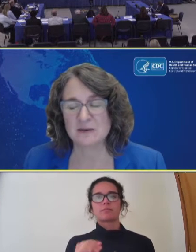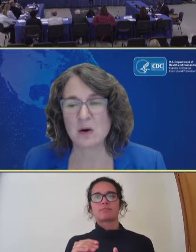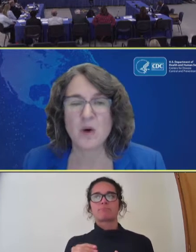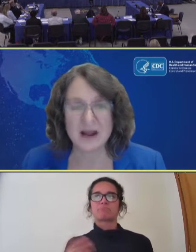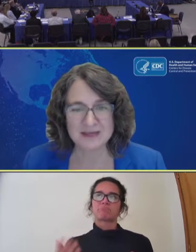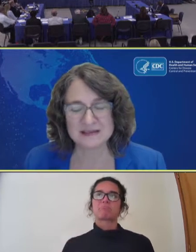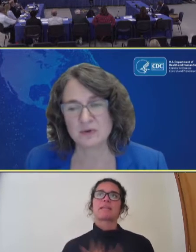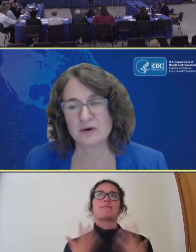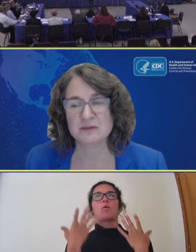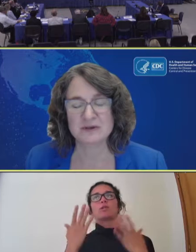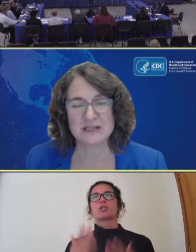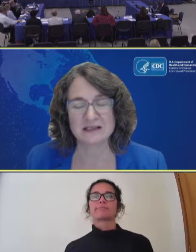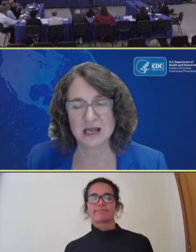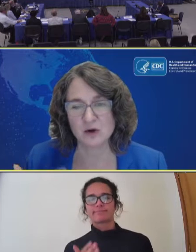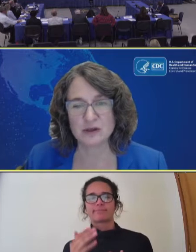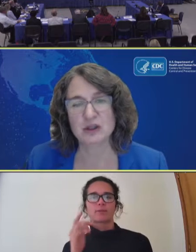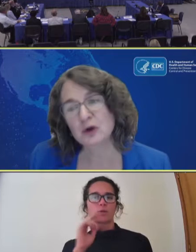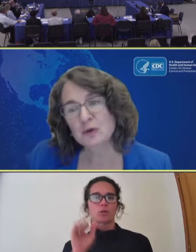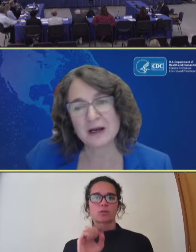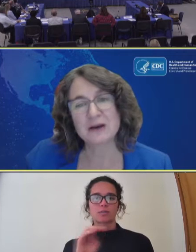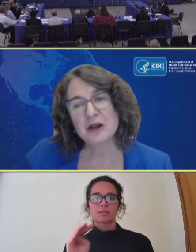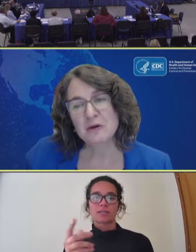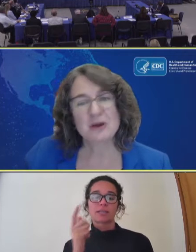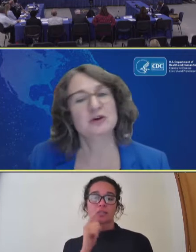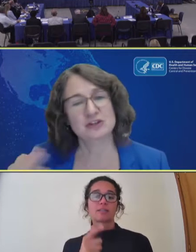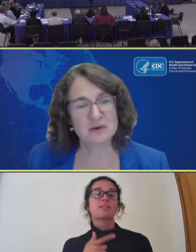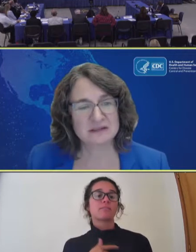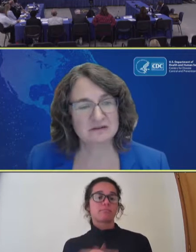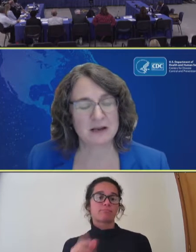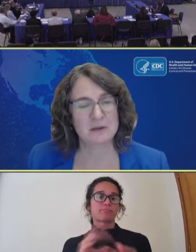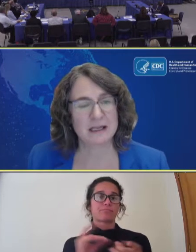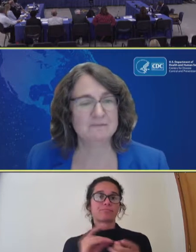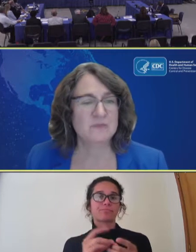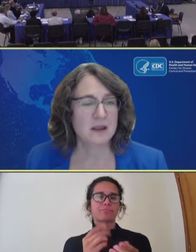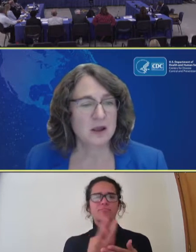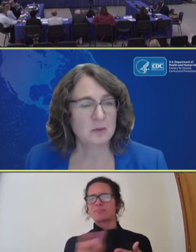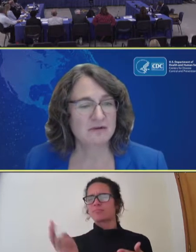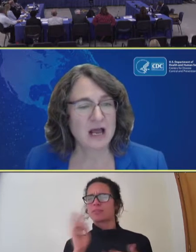talks about why that's important to protect not only you, but your chosen family. We've